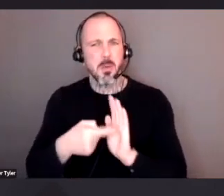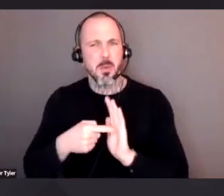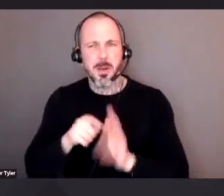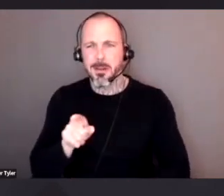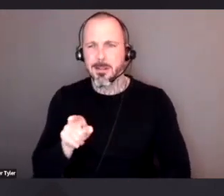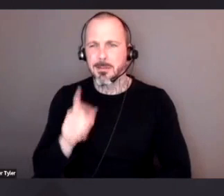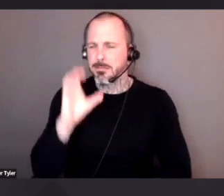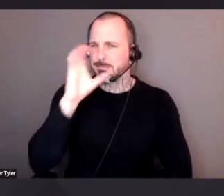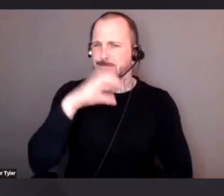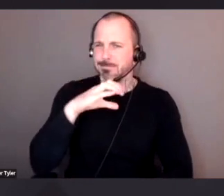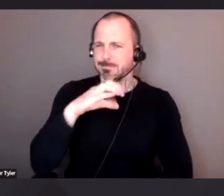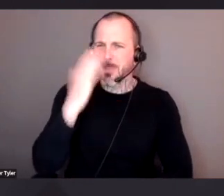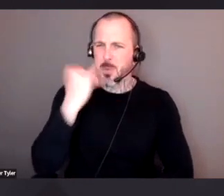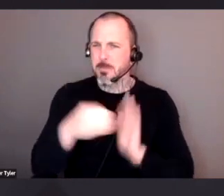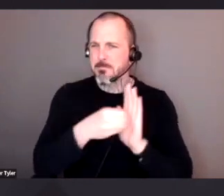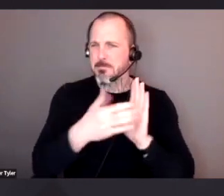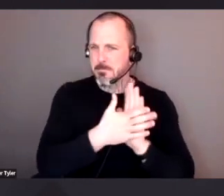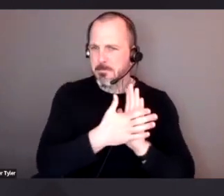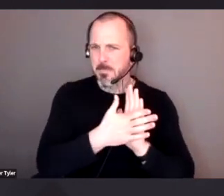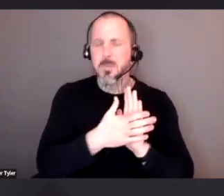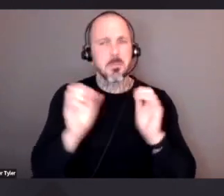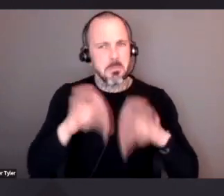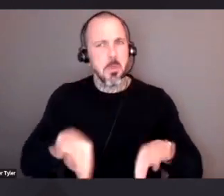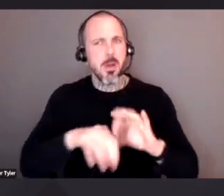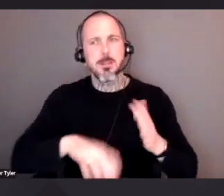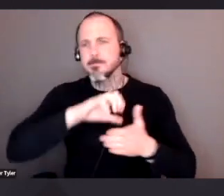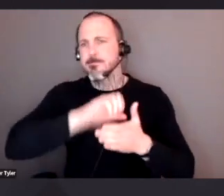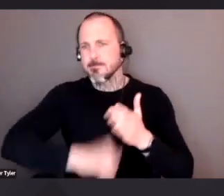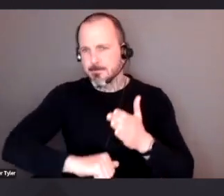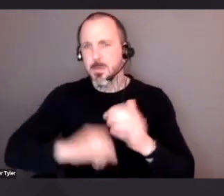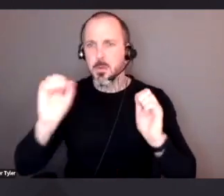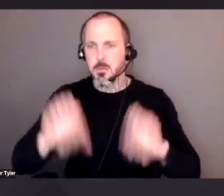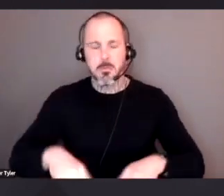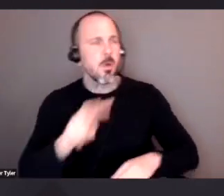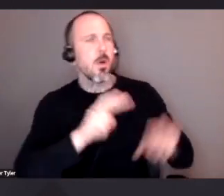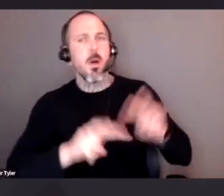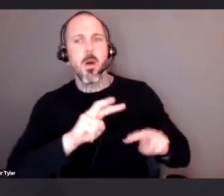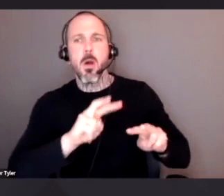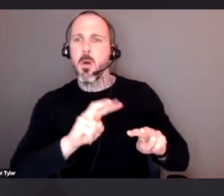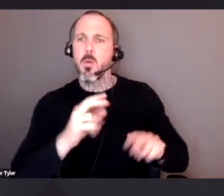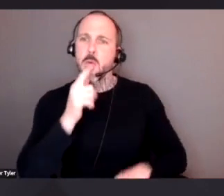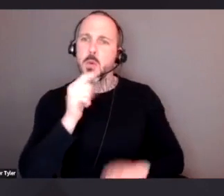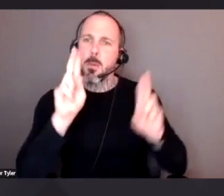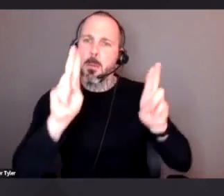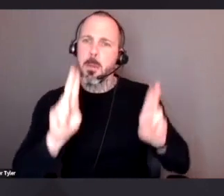Inclusive job postings are also concise and avoid the use of industry specific jargon.